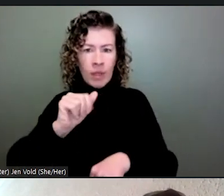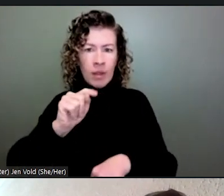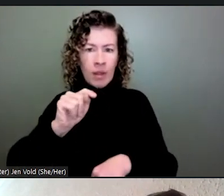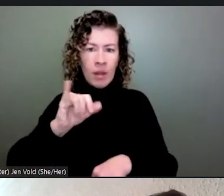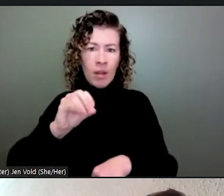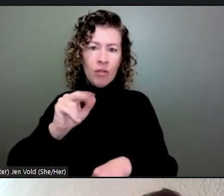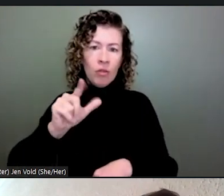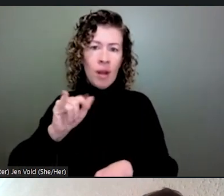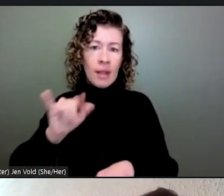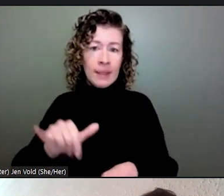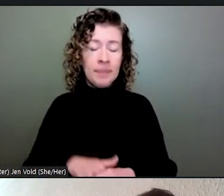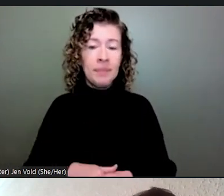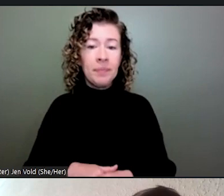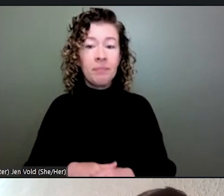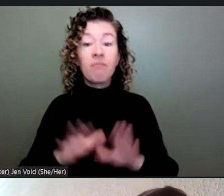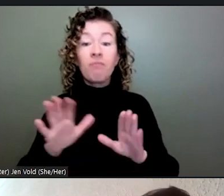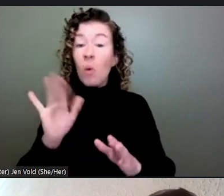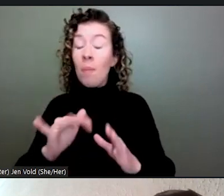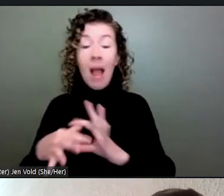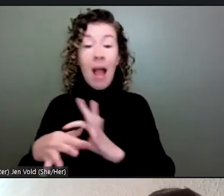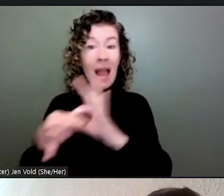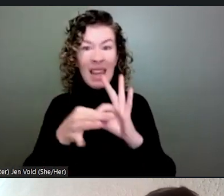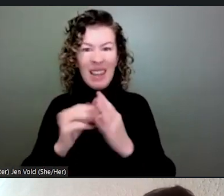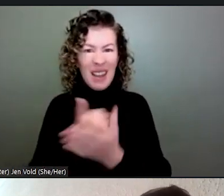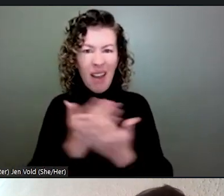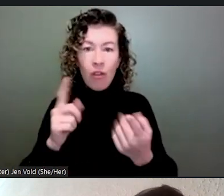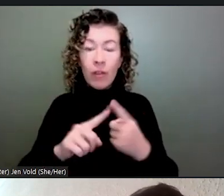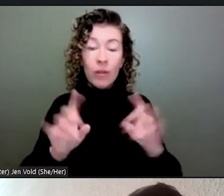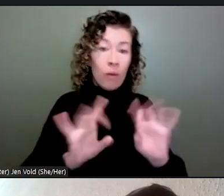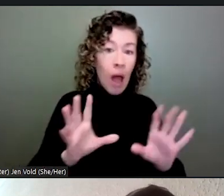So by linking all of this to violence and peti--potential violence in the future,